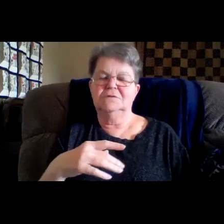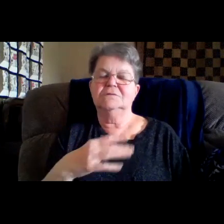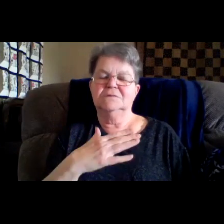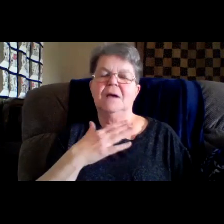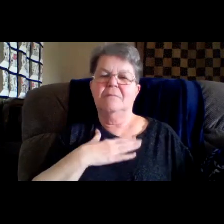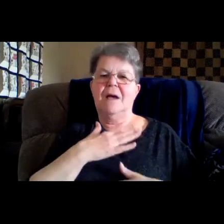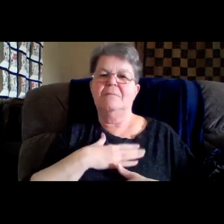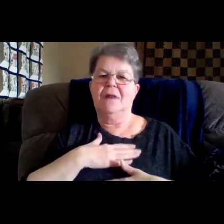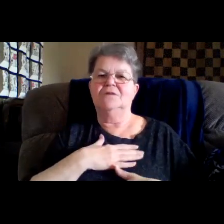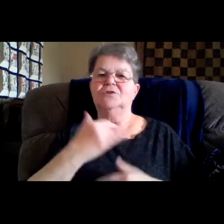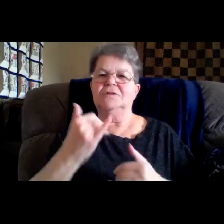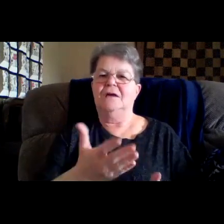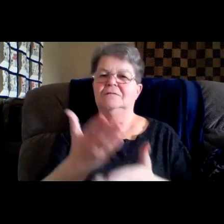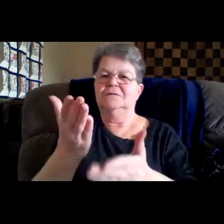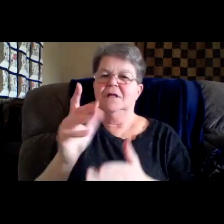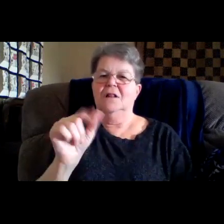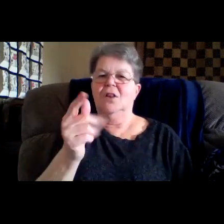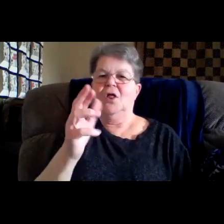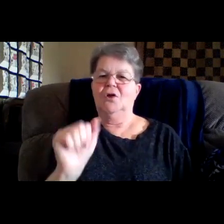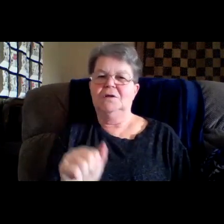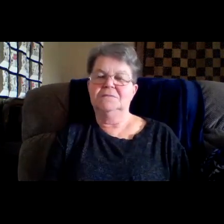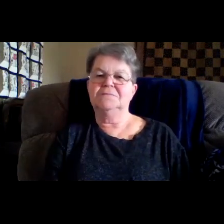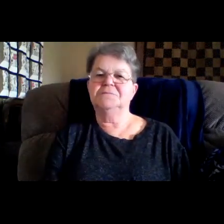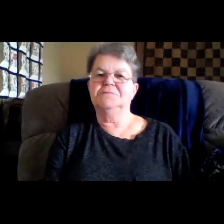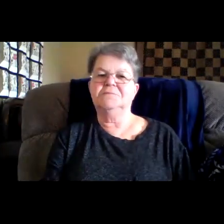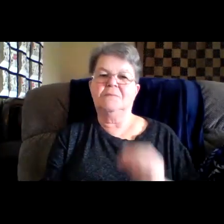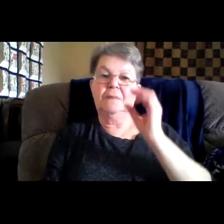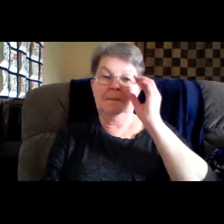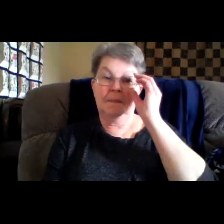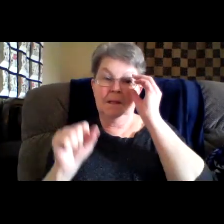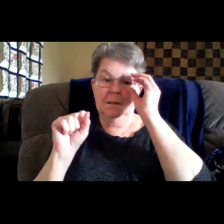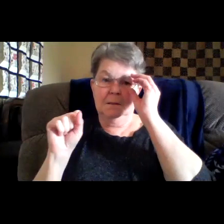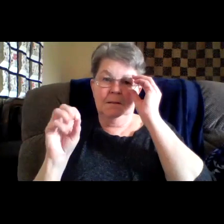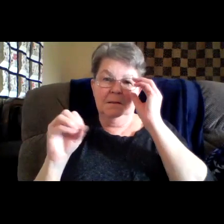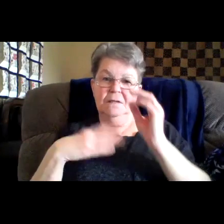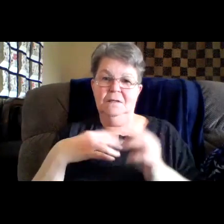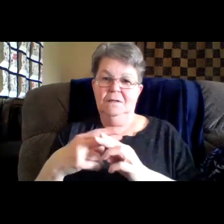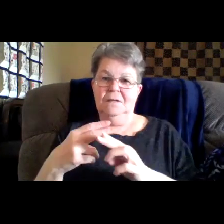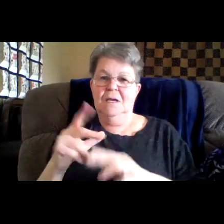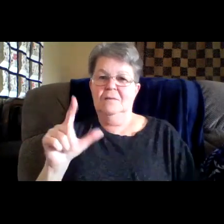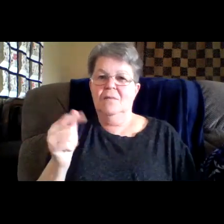[Tina] Okay. Laura is all yours. [Laura] Okay. Great. So my name is Laura Butler, like I said.